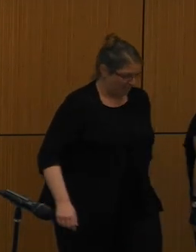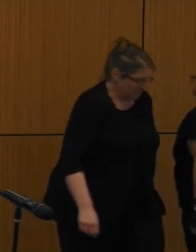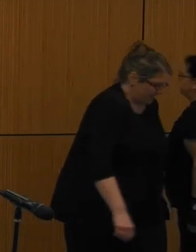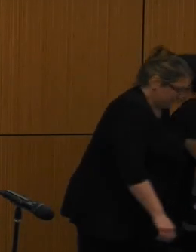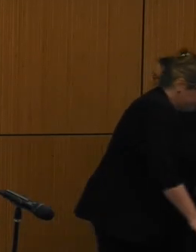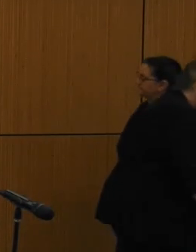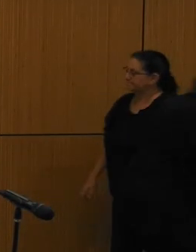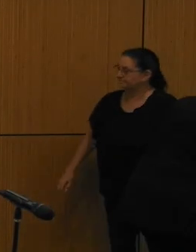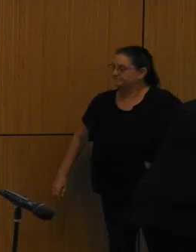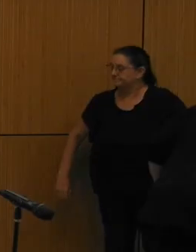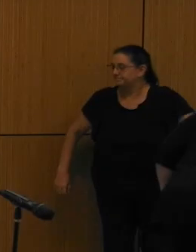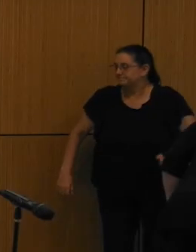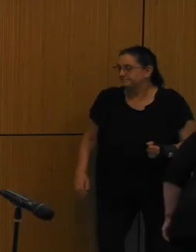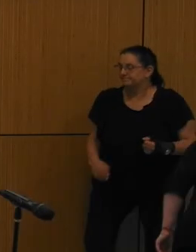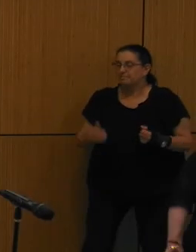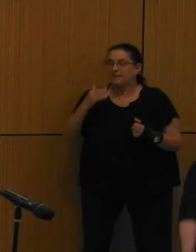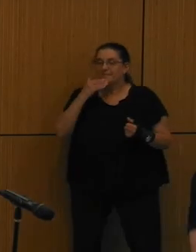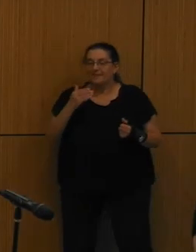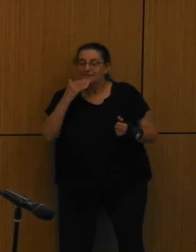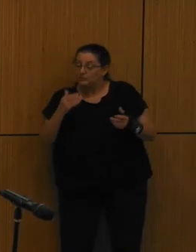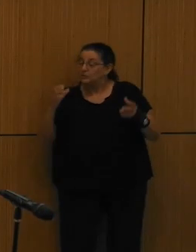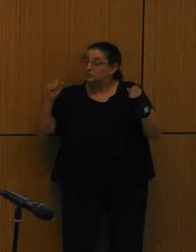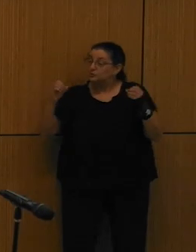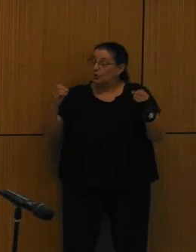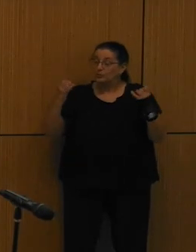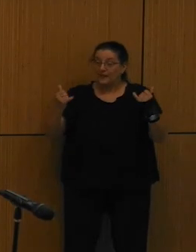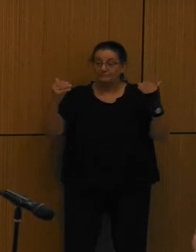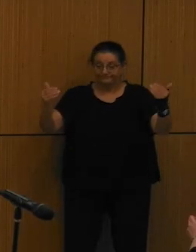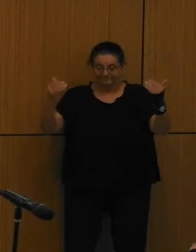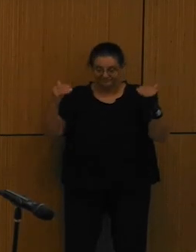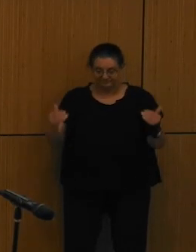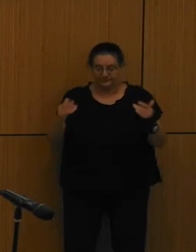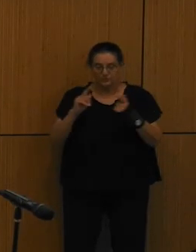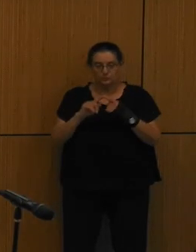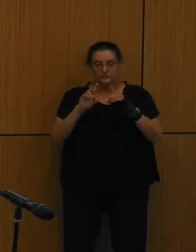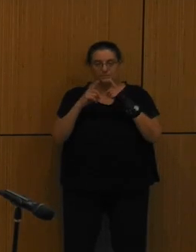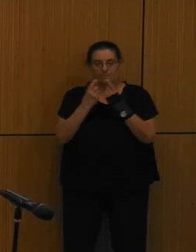Thank you. Doctors care to. Okay, so moving on now to the Department of Psychology.